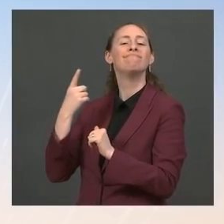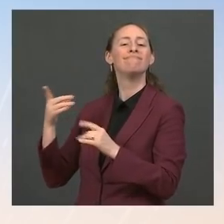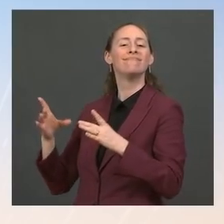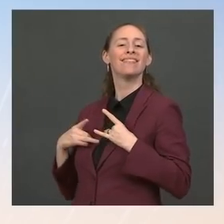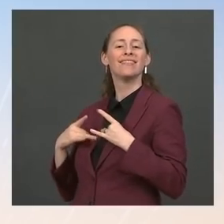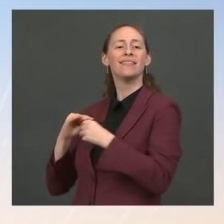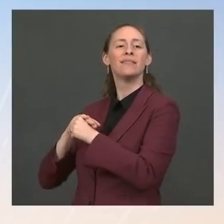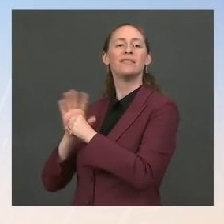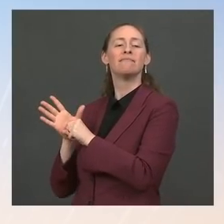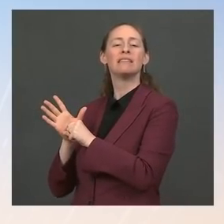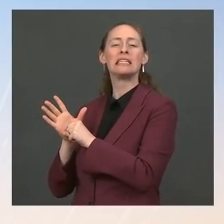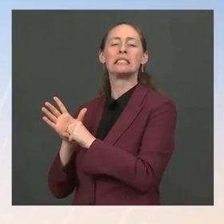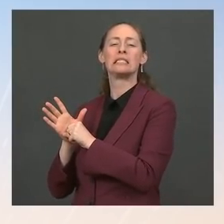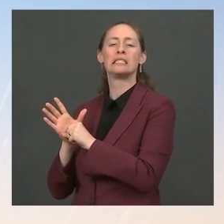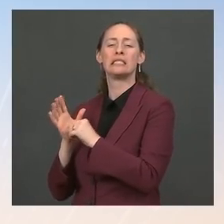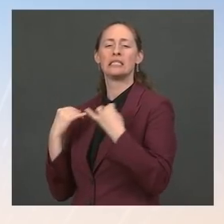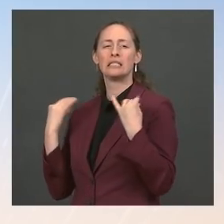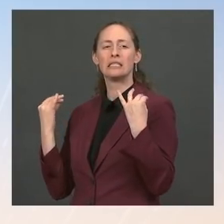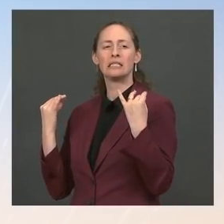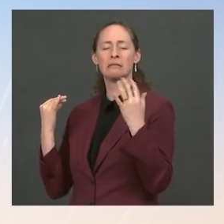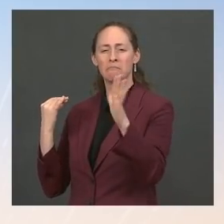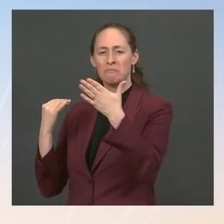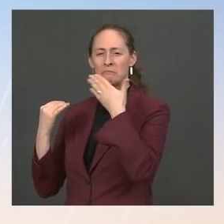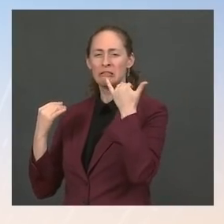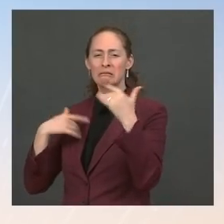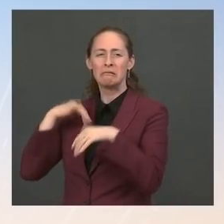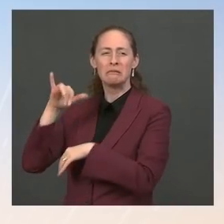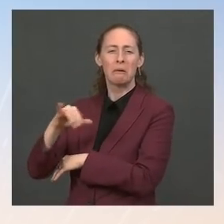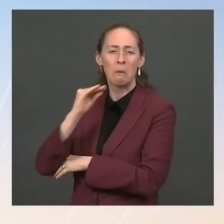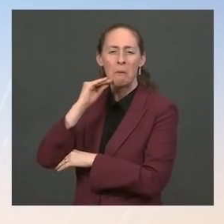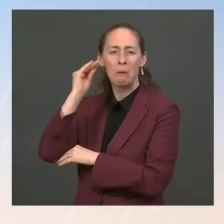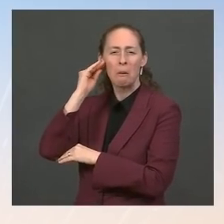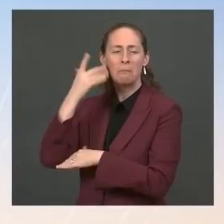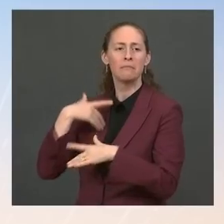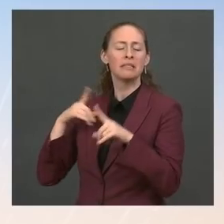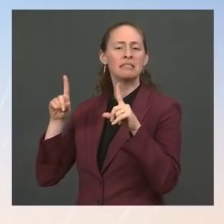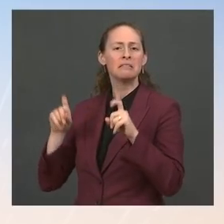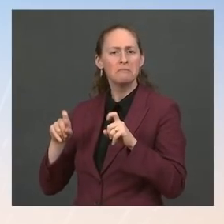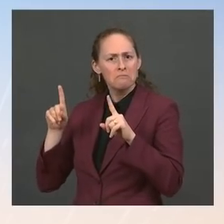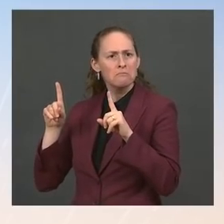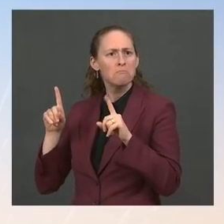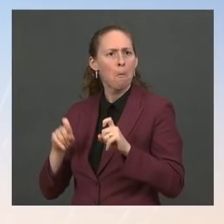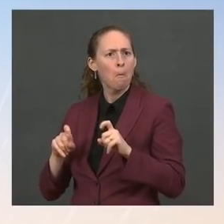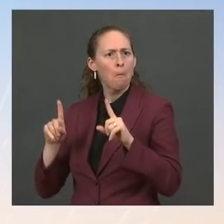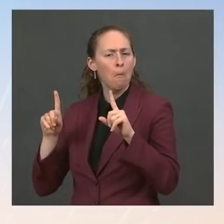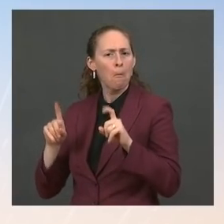and then, on October 31st, I received a positive test. And I put out that information